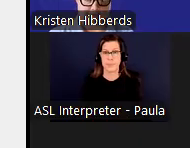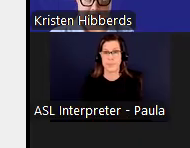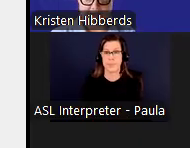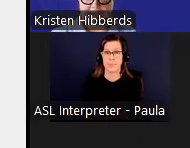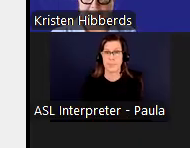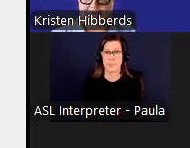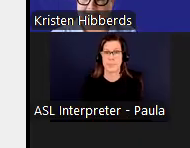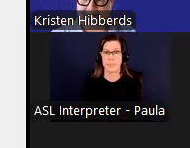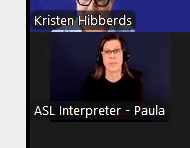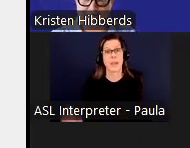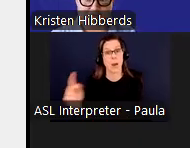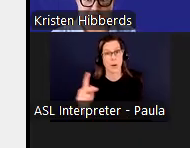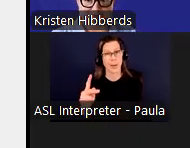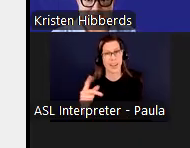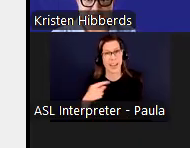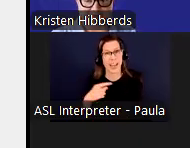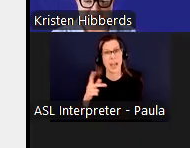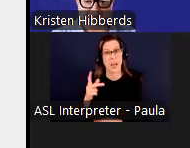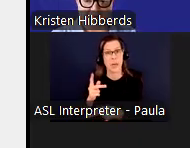OK, I'm going to keep my rules up.